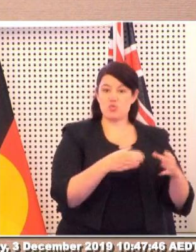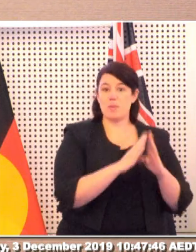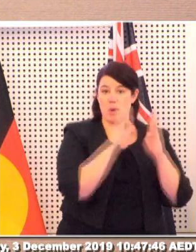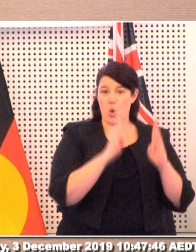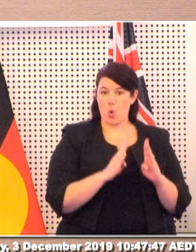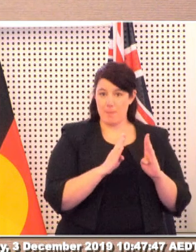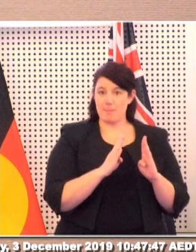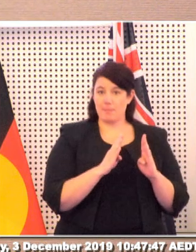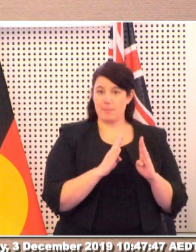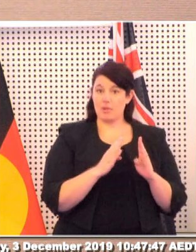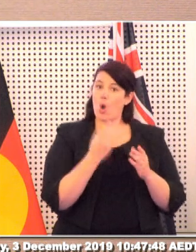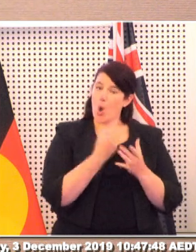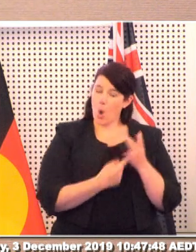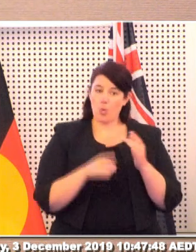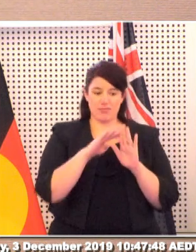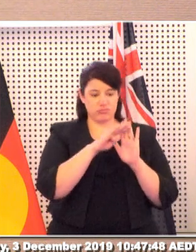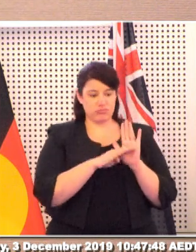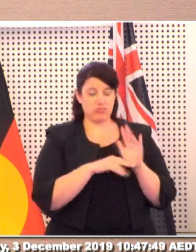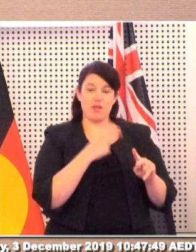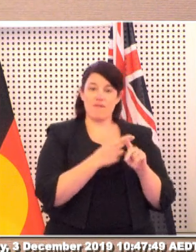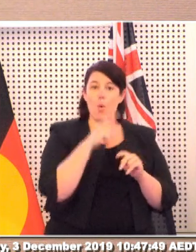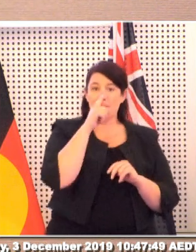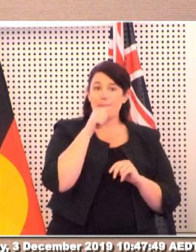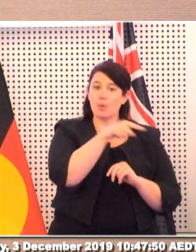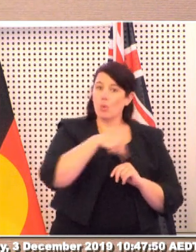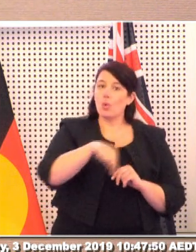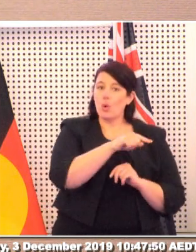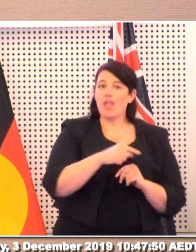Only apply to people with intellectual disability who are said to have a pattern